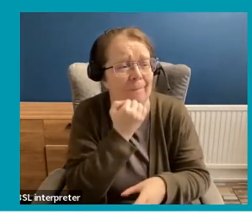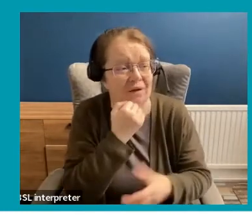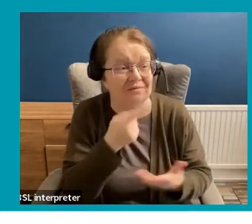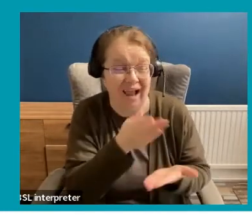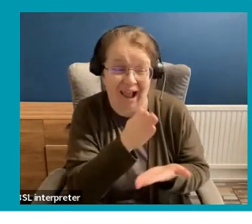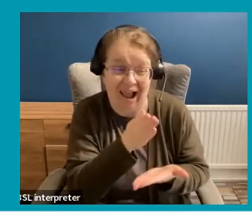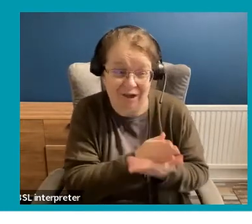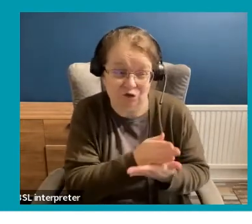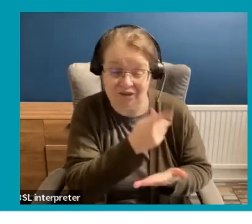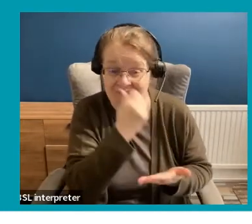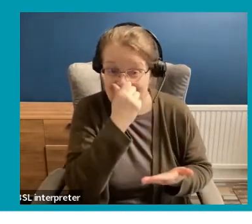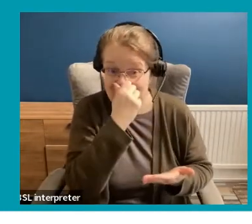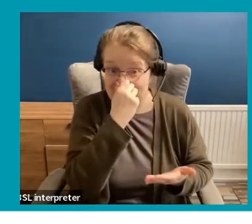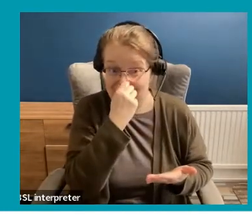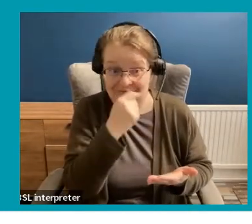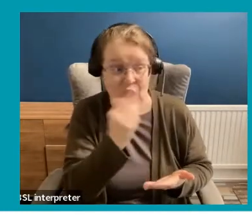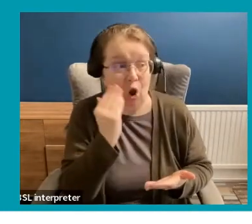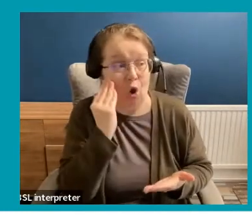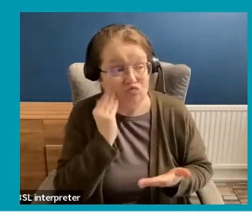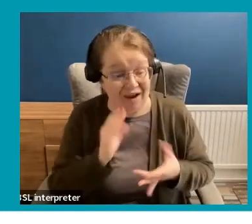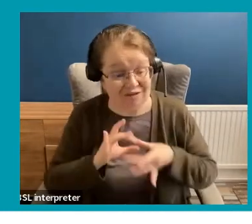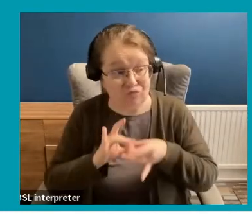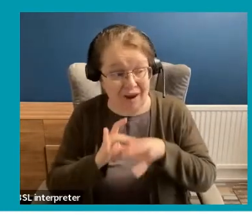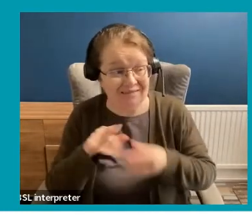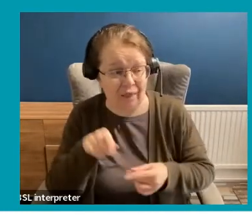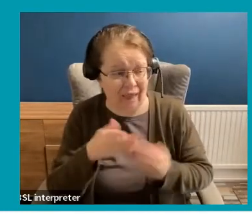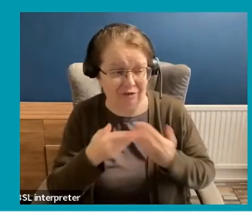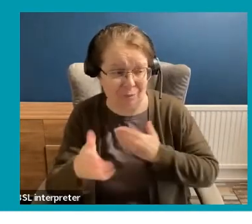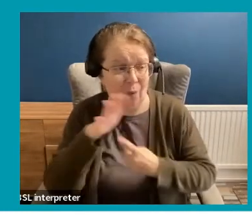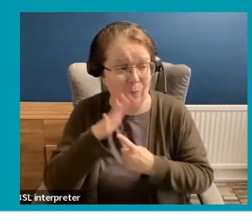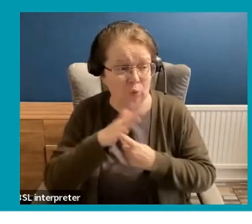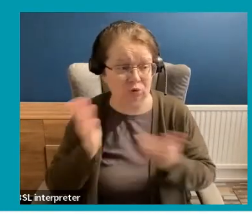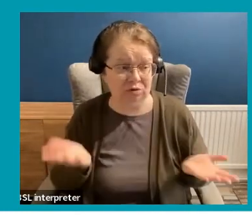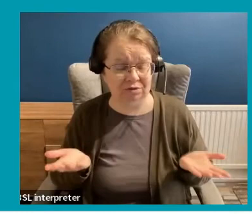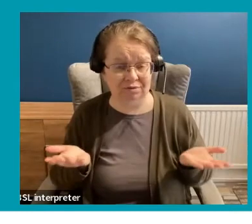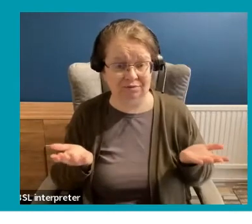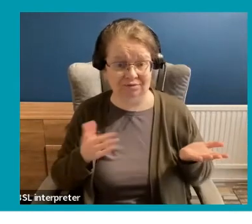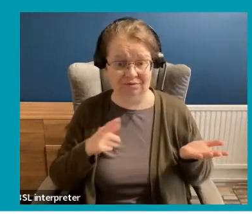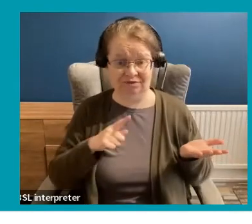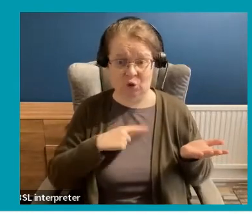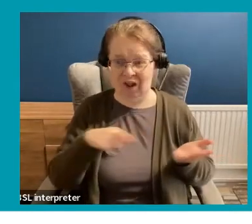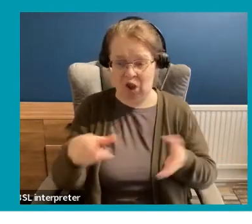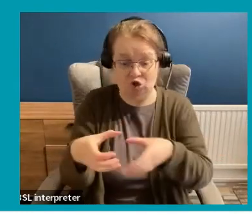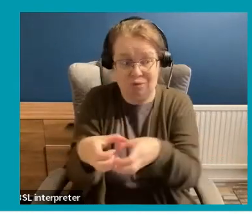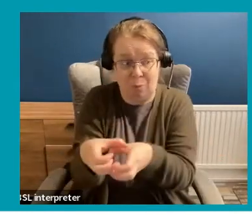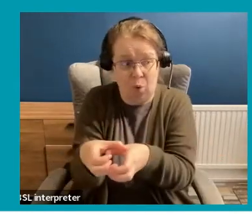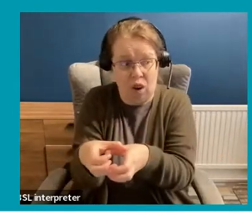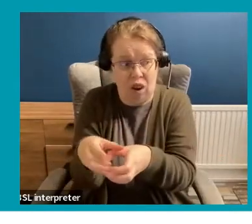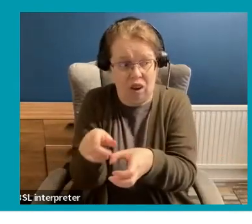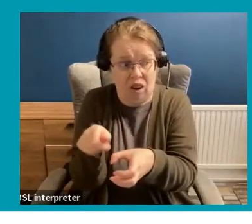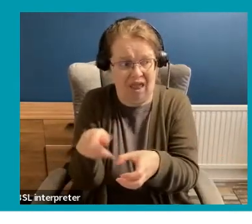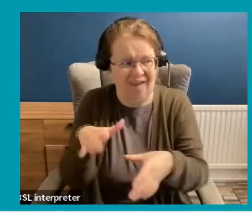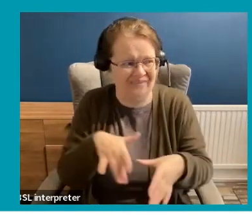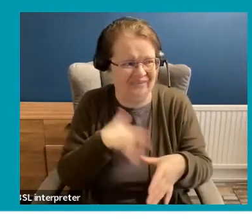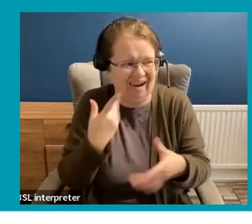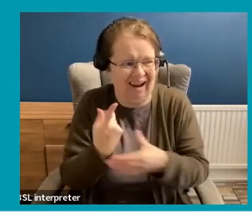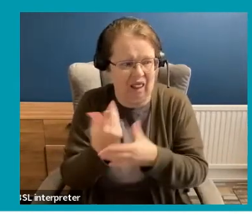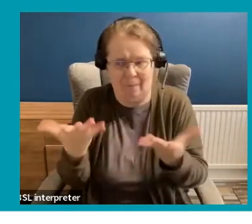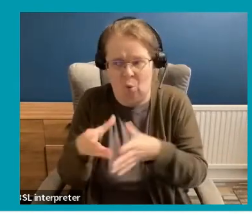getting race relations right is more important because of those smaller groups of people can feel much more isolated.